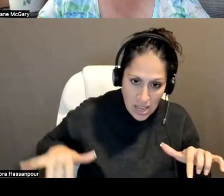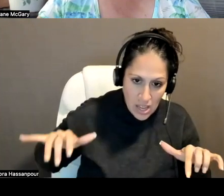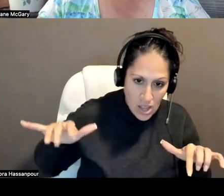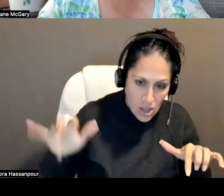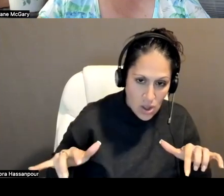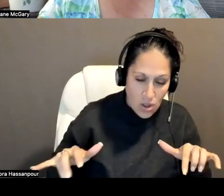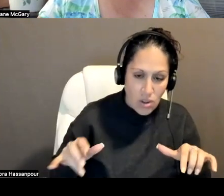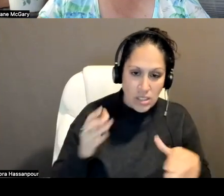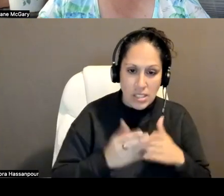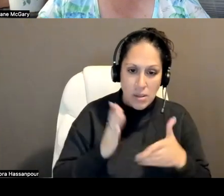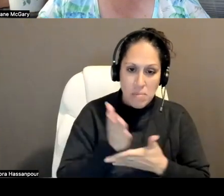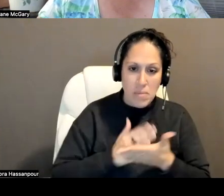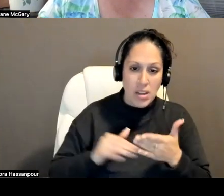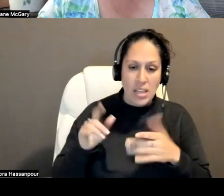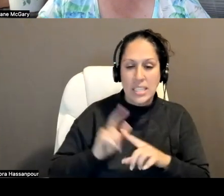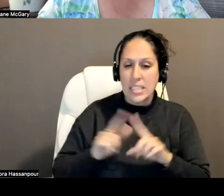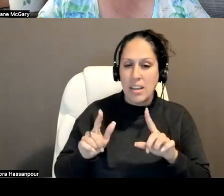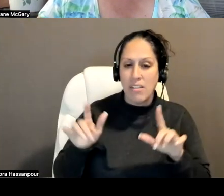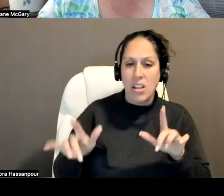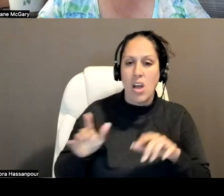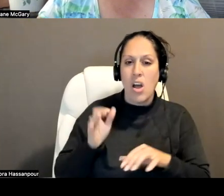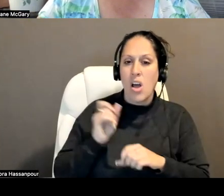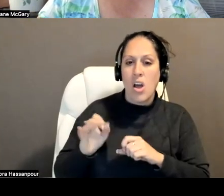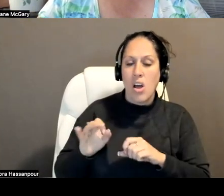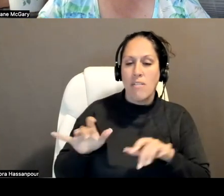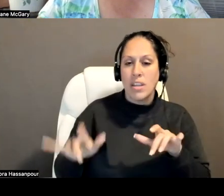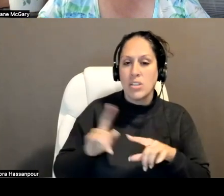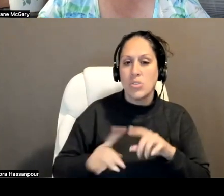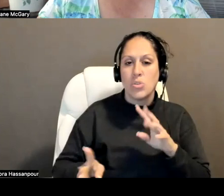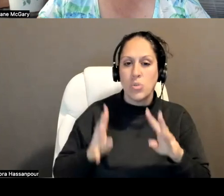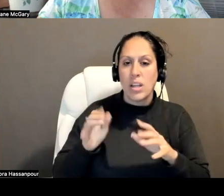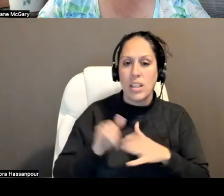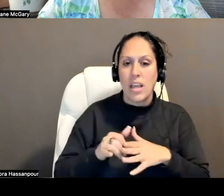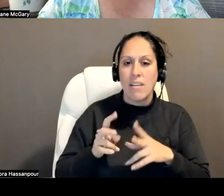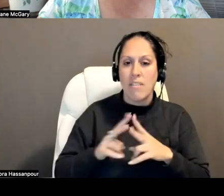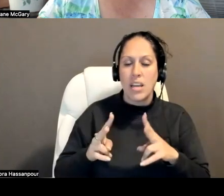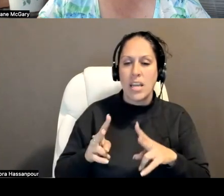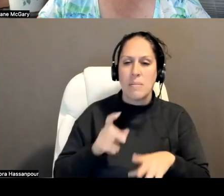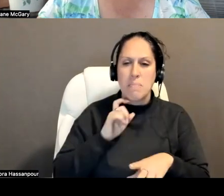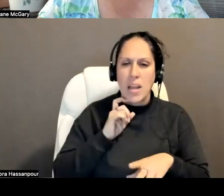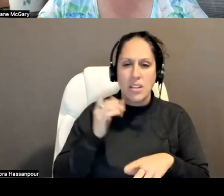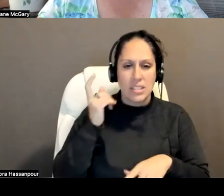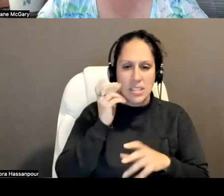some parts, different parts of the string, to create that very metally sound. Yeah. So now